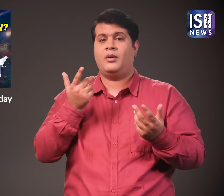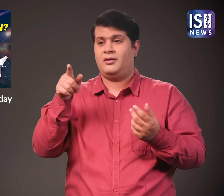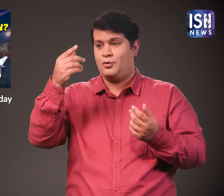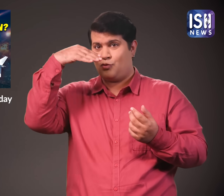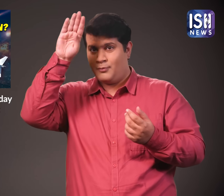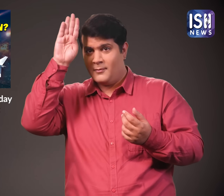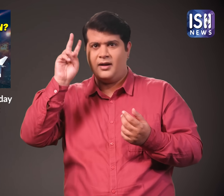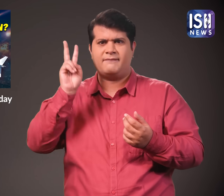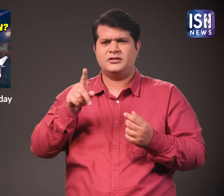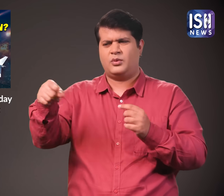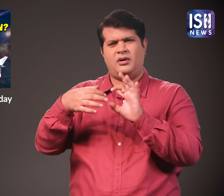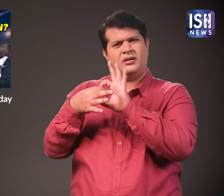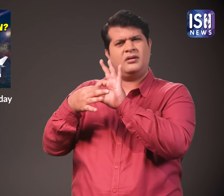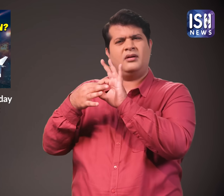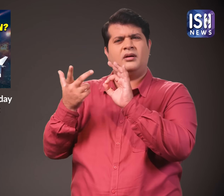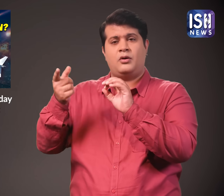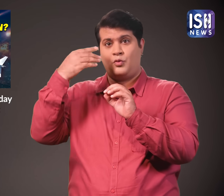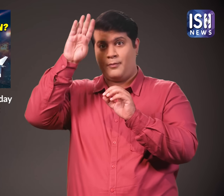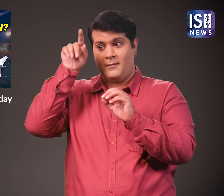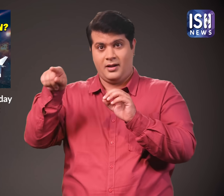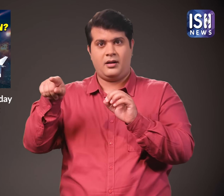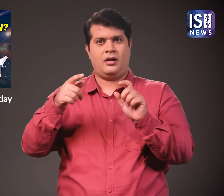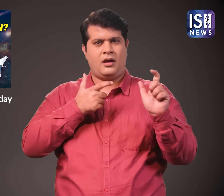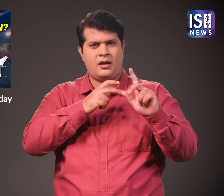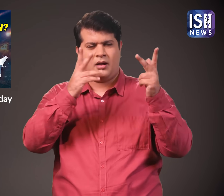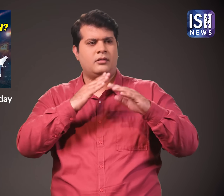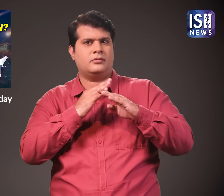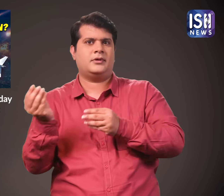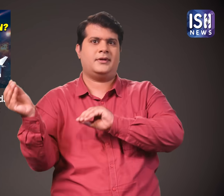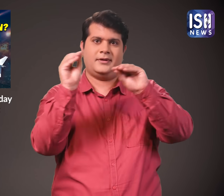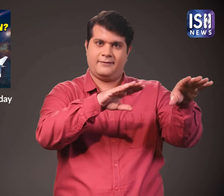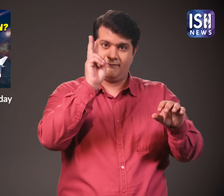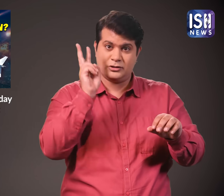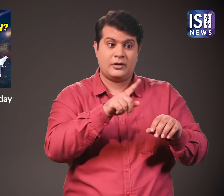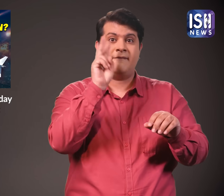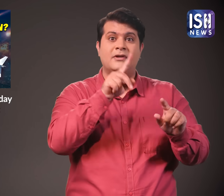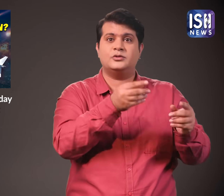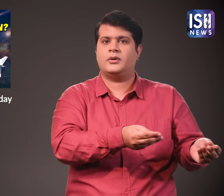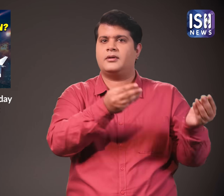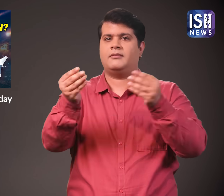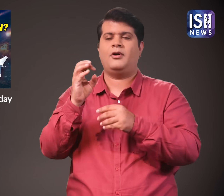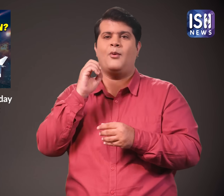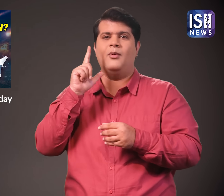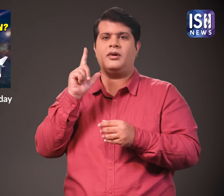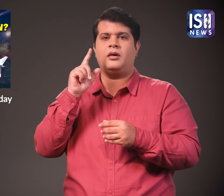Cuba bought oil from Venezuela and provided security in return.